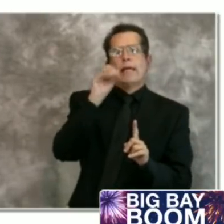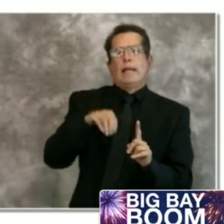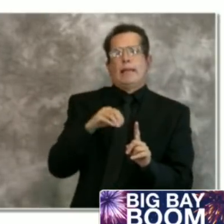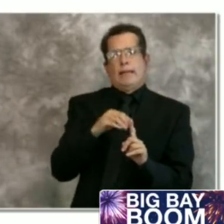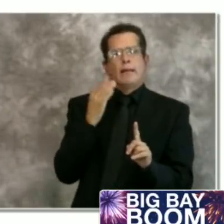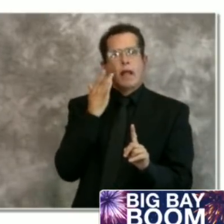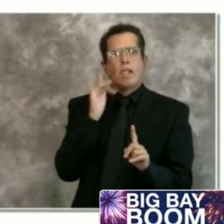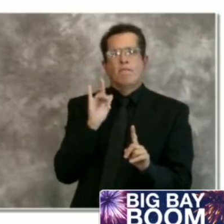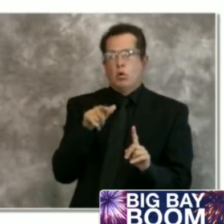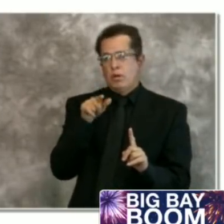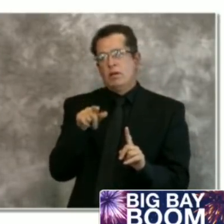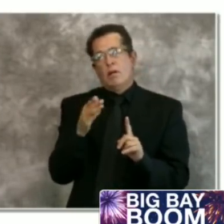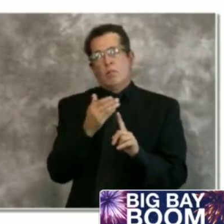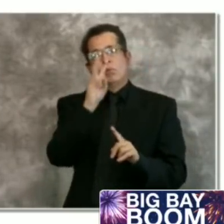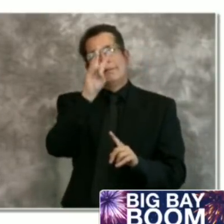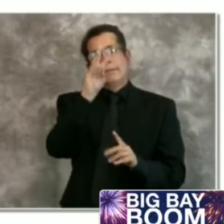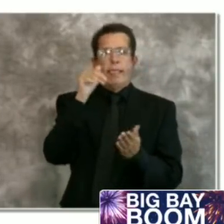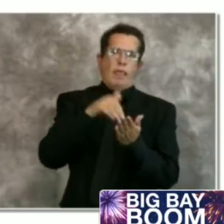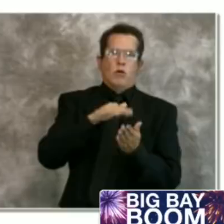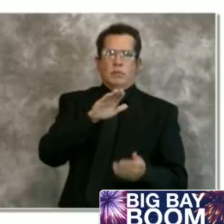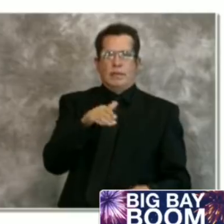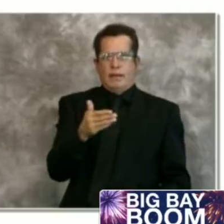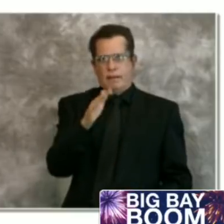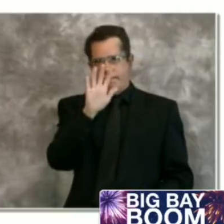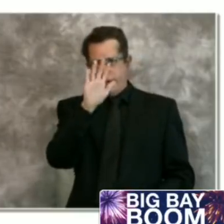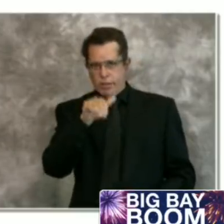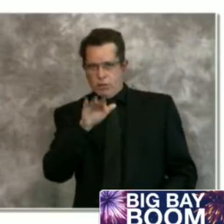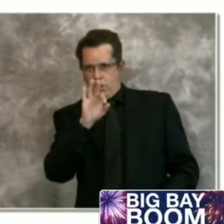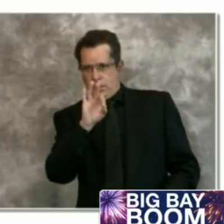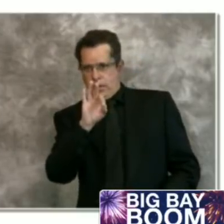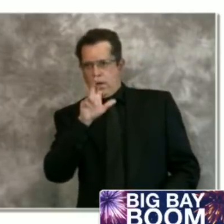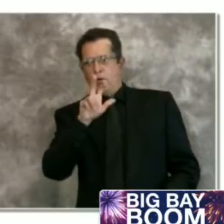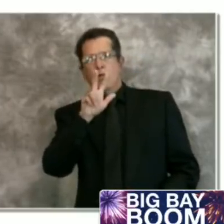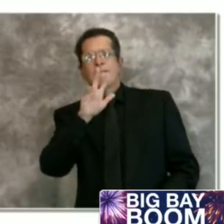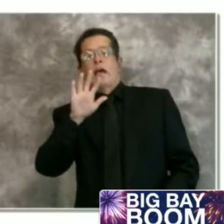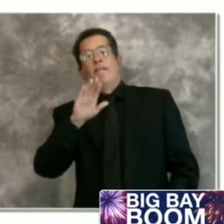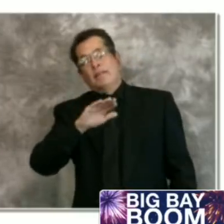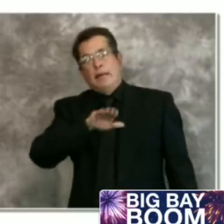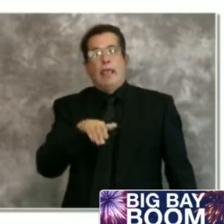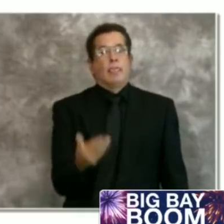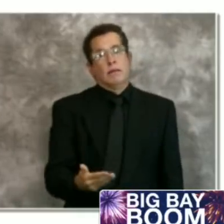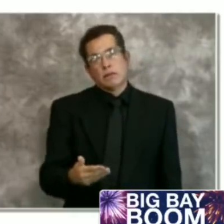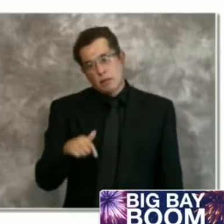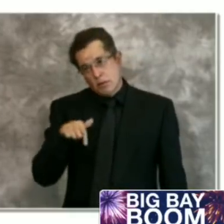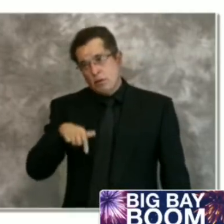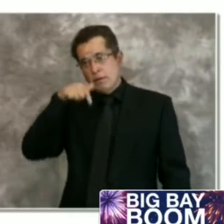CALIFORNIA. THERE ARE ALMOST 216,000 POSITIVE CASES WHICH IS 2% OF THE GLOBAL NUMBER